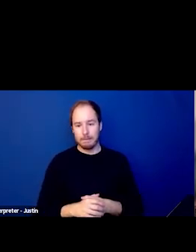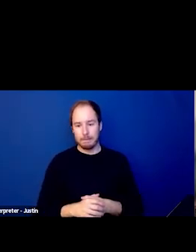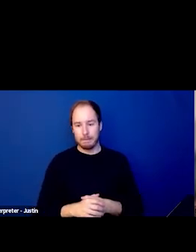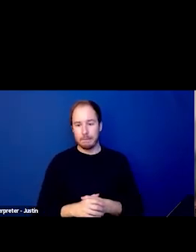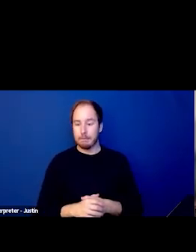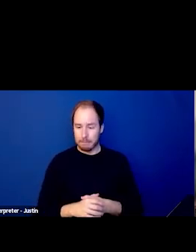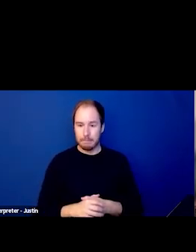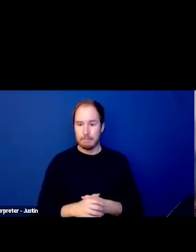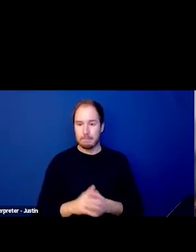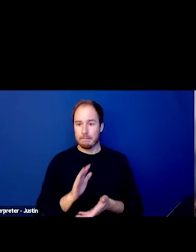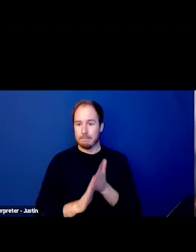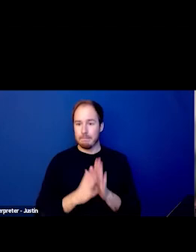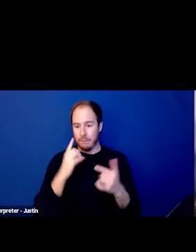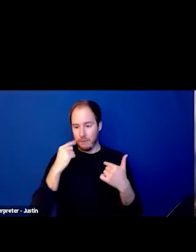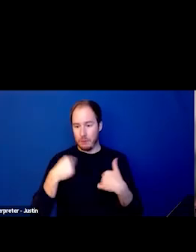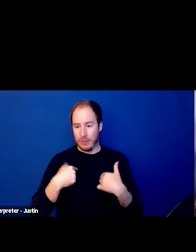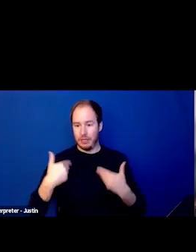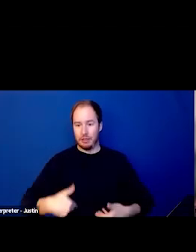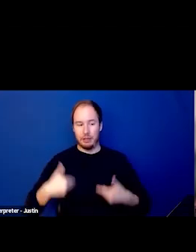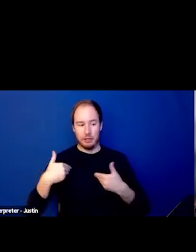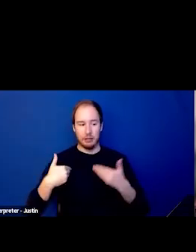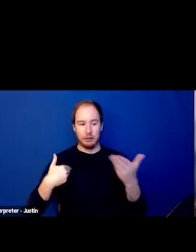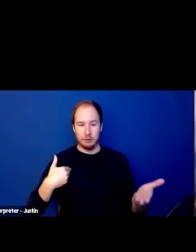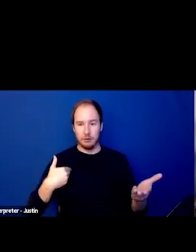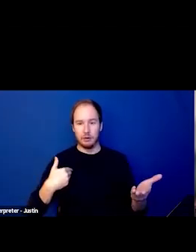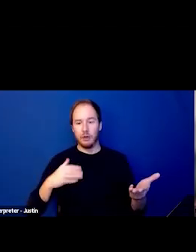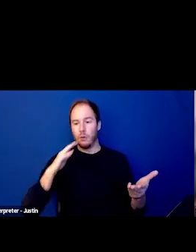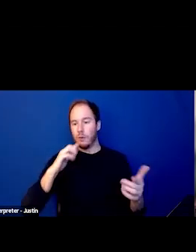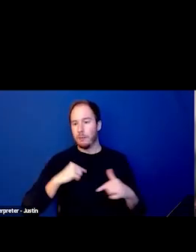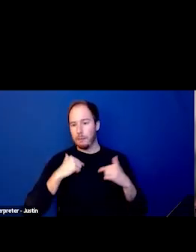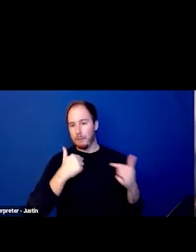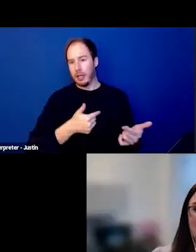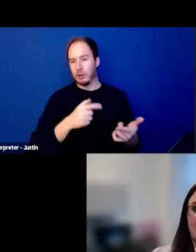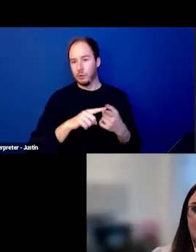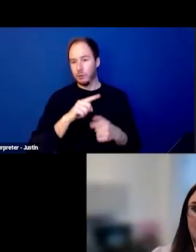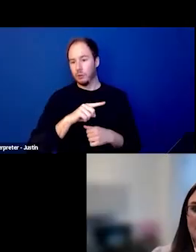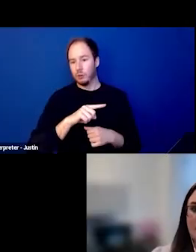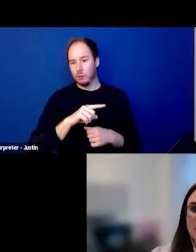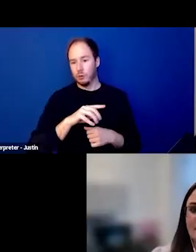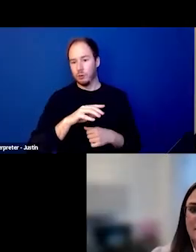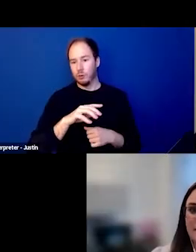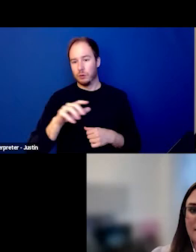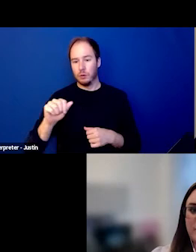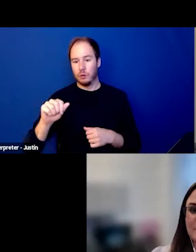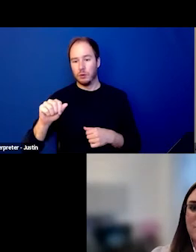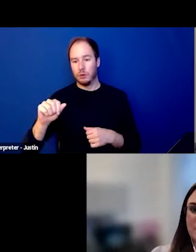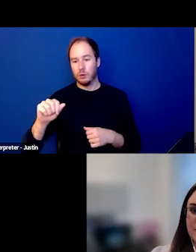And that is all for my presentation. I'll pass it back to, I don't know who it is, Alicia?